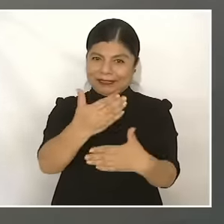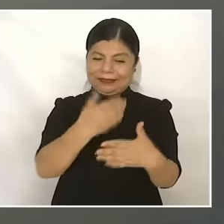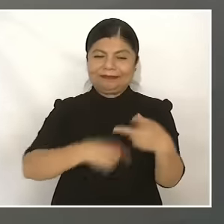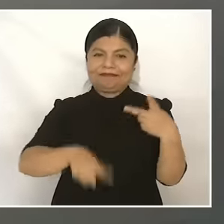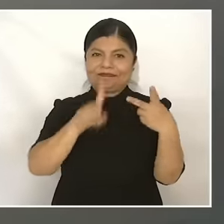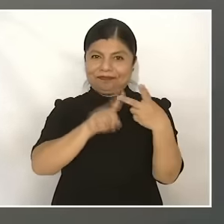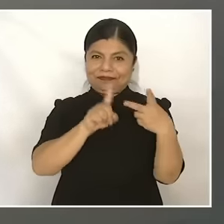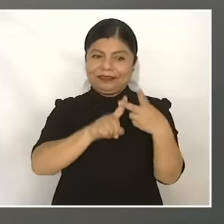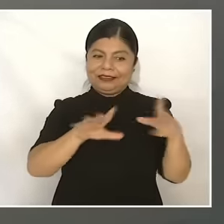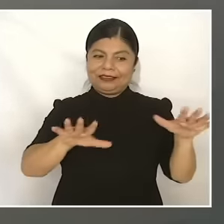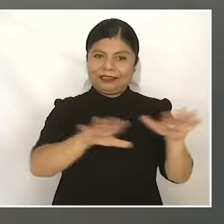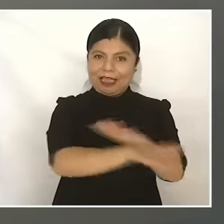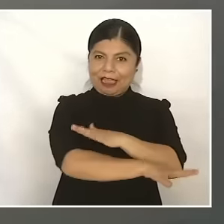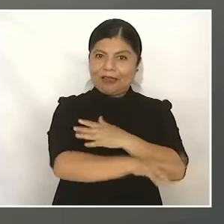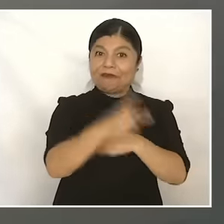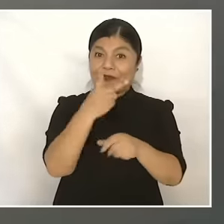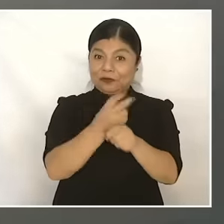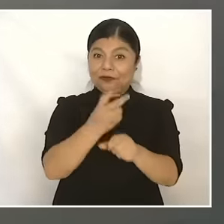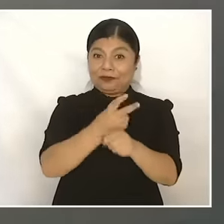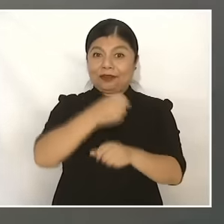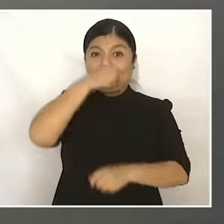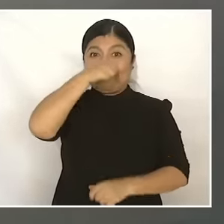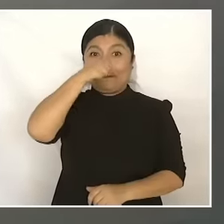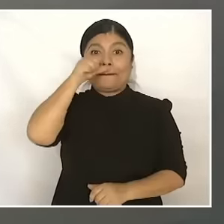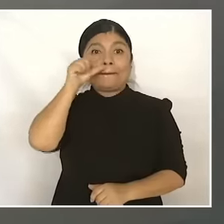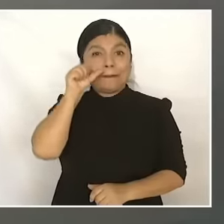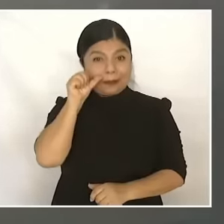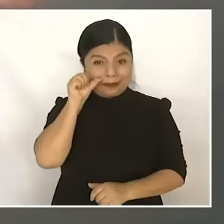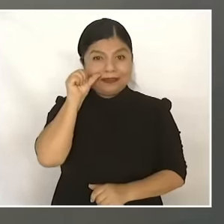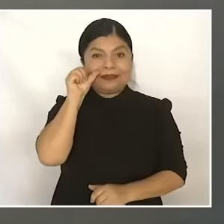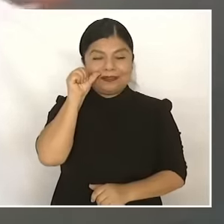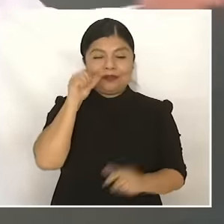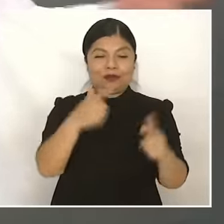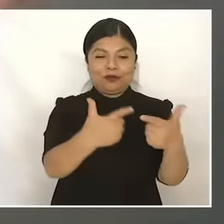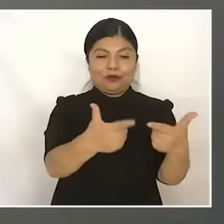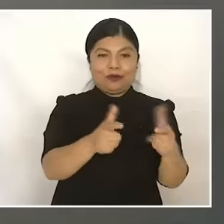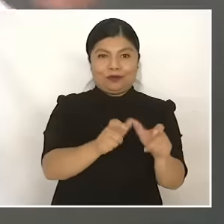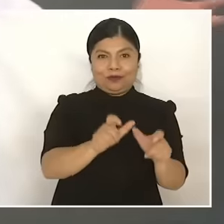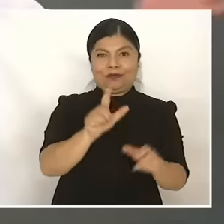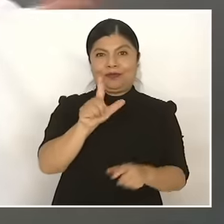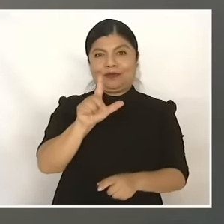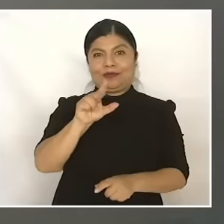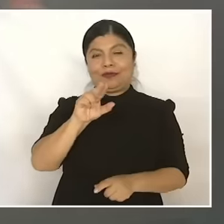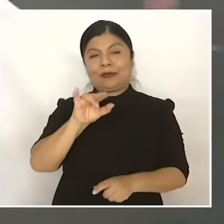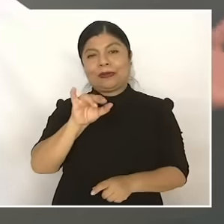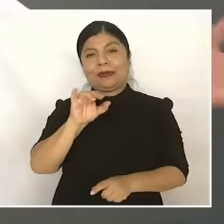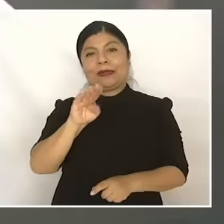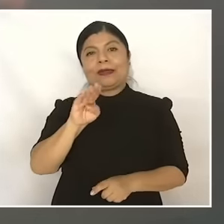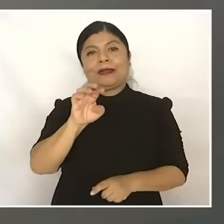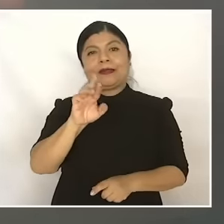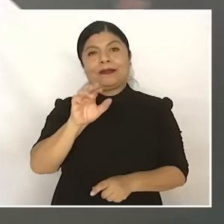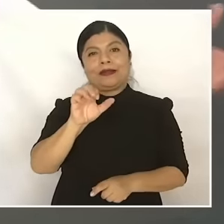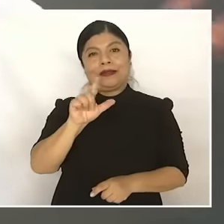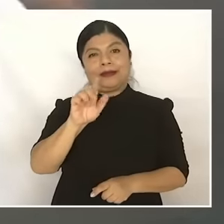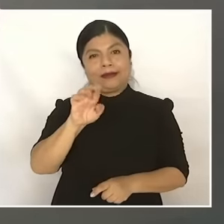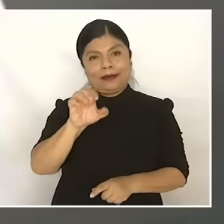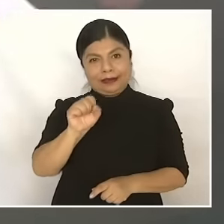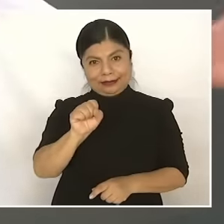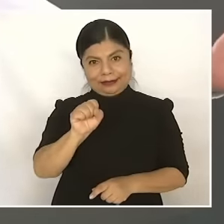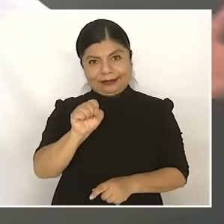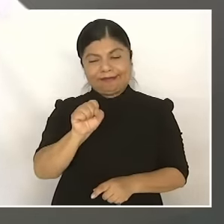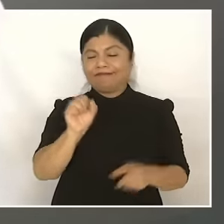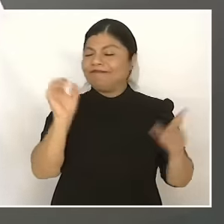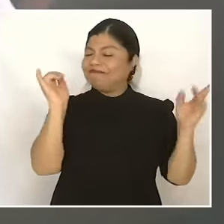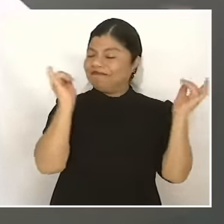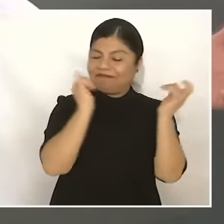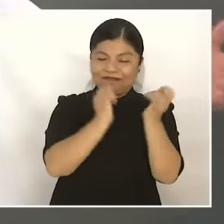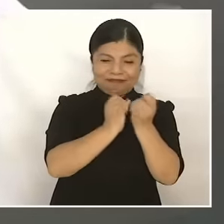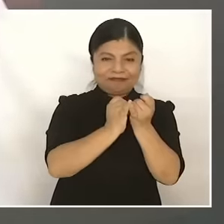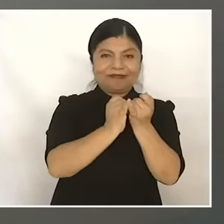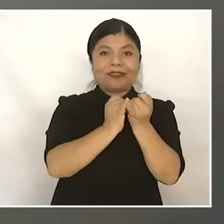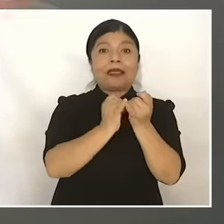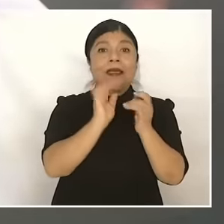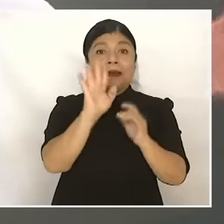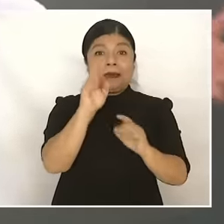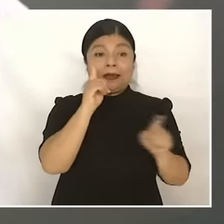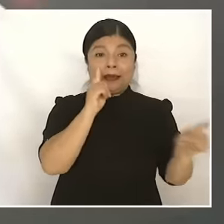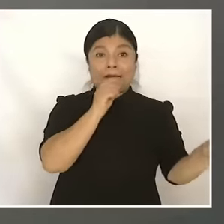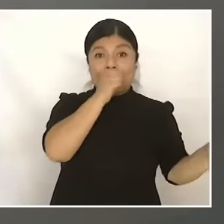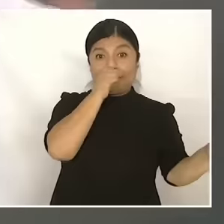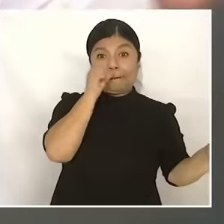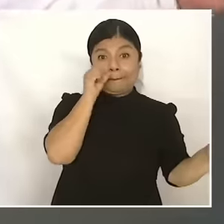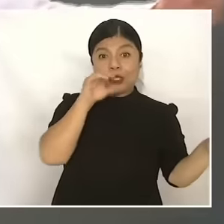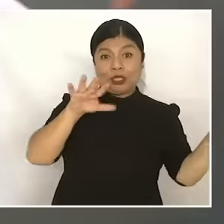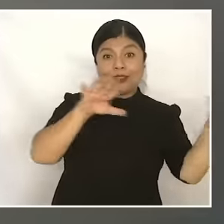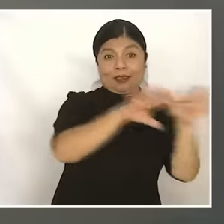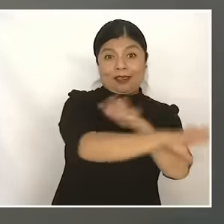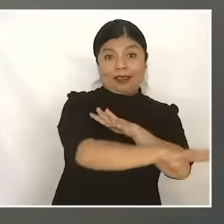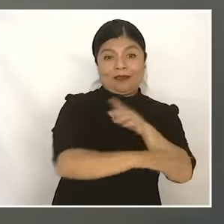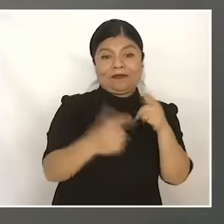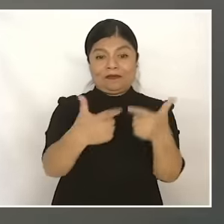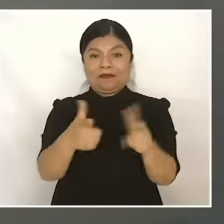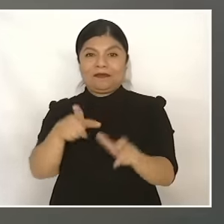liberals because the conservatives did not want changes like this one now, you see. How many This protection